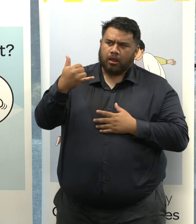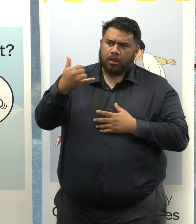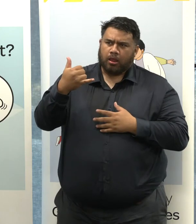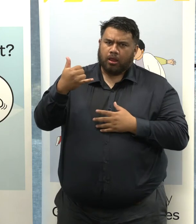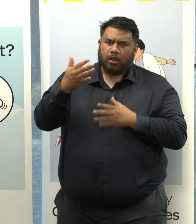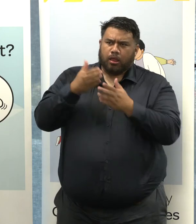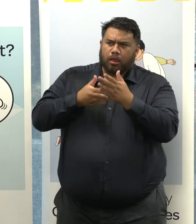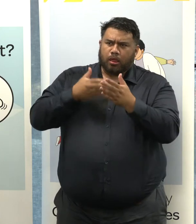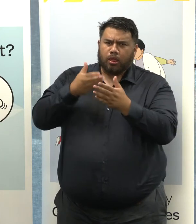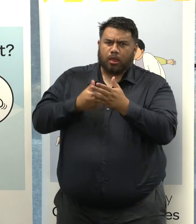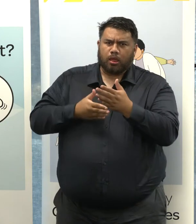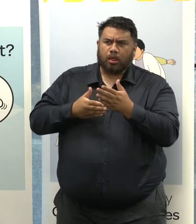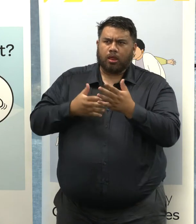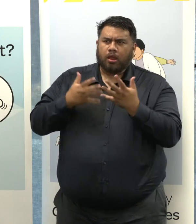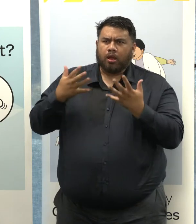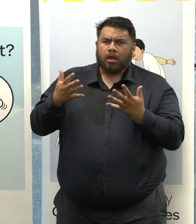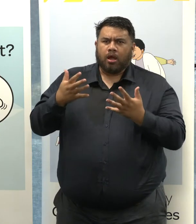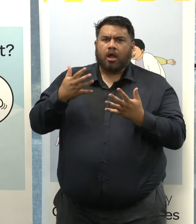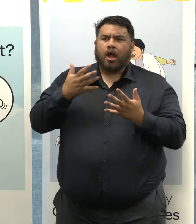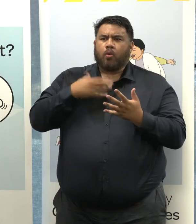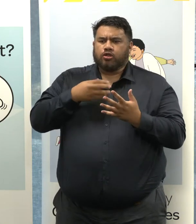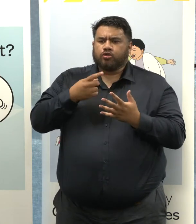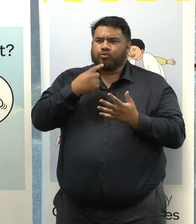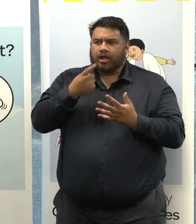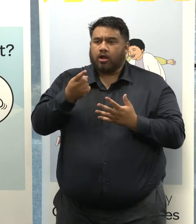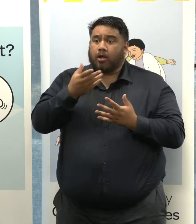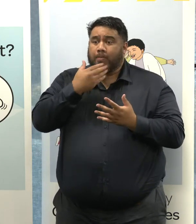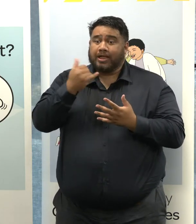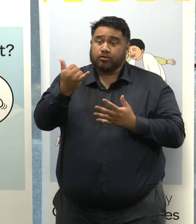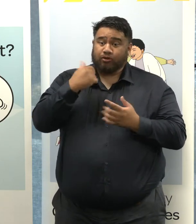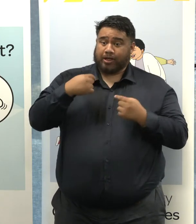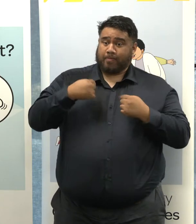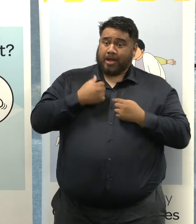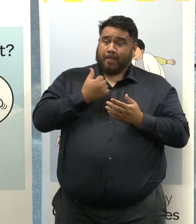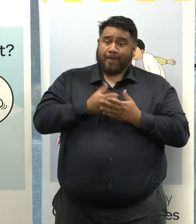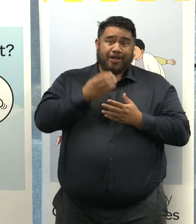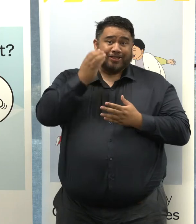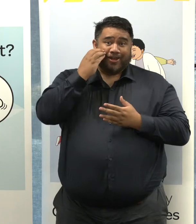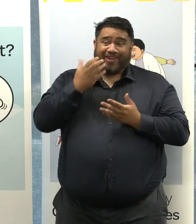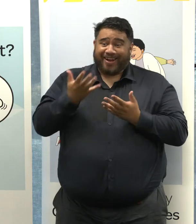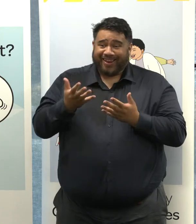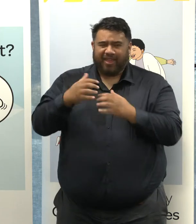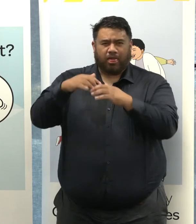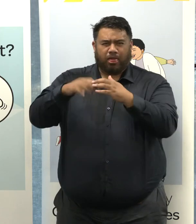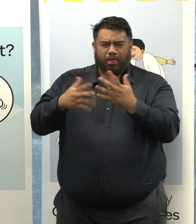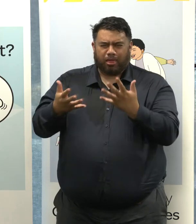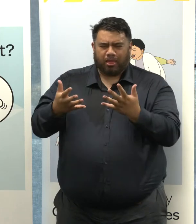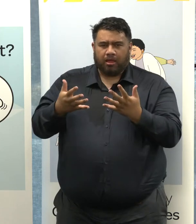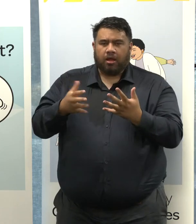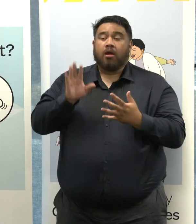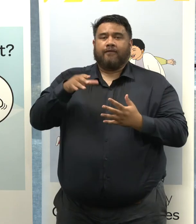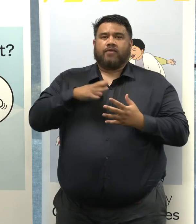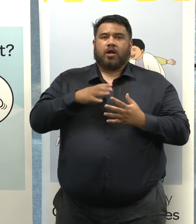ringing the 0800 number and experiencing delays. There was a temporary issue on Tuesday this week where some